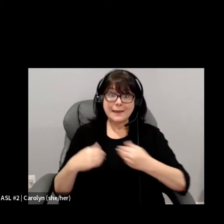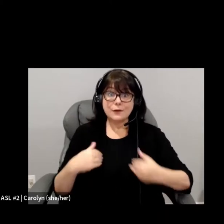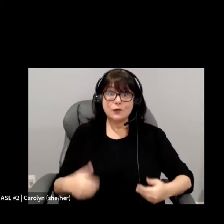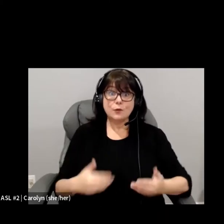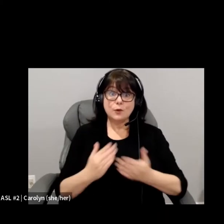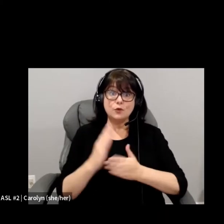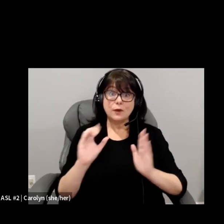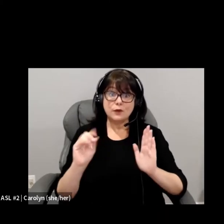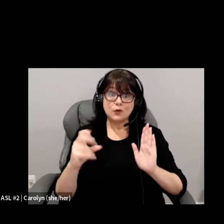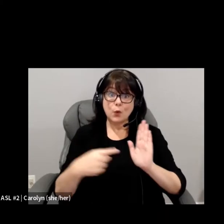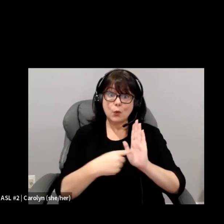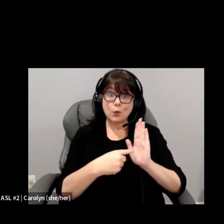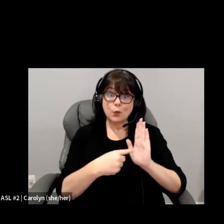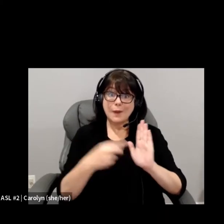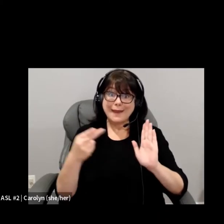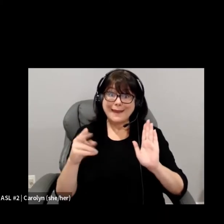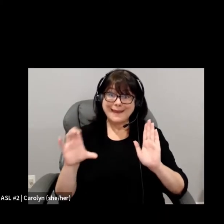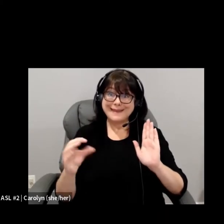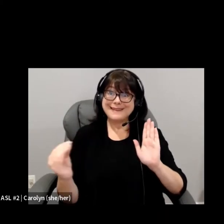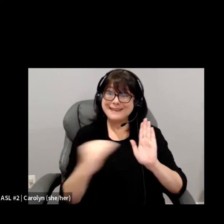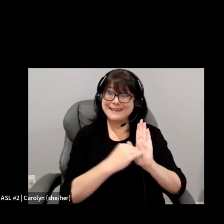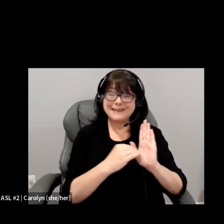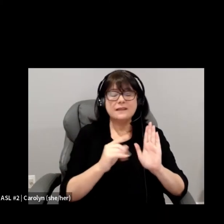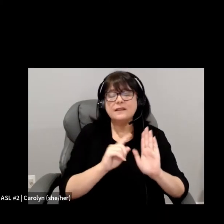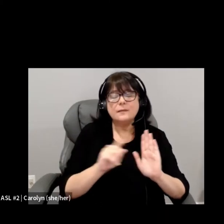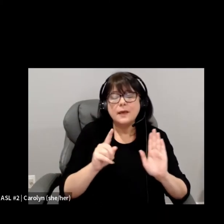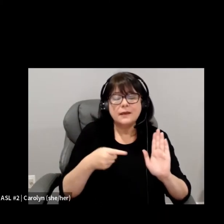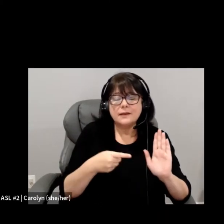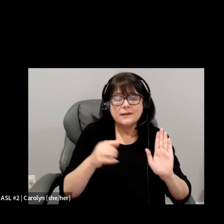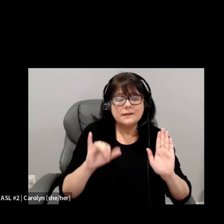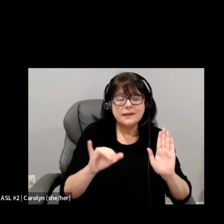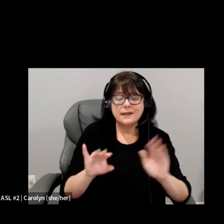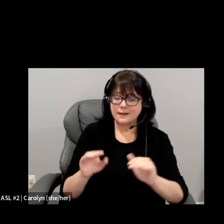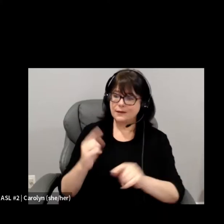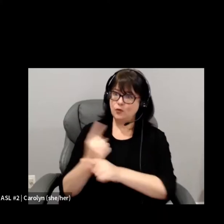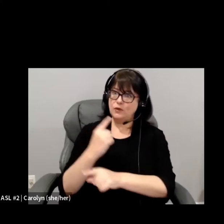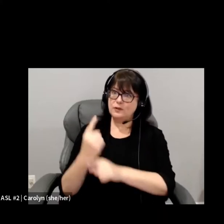THERE WAS NO PROVISION FOR REASONABLE ACCESS OR REASONABLE ACCOMMODATION.